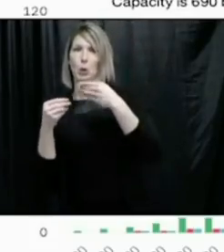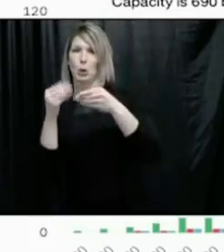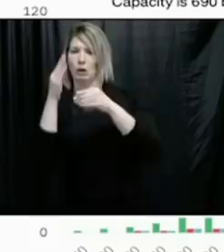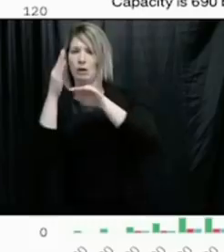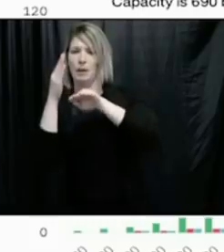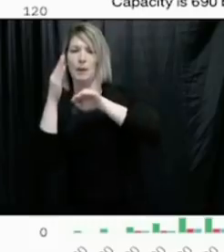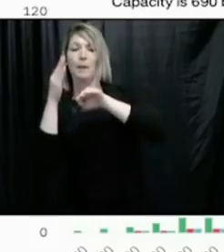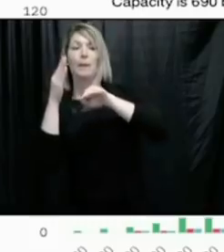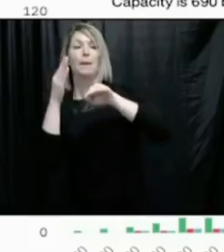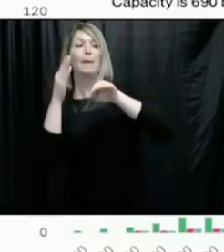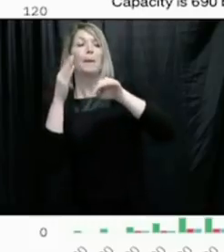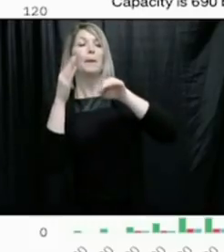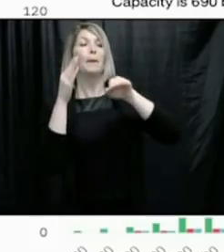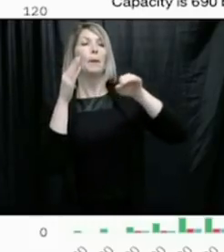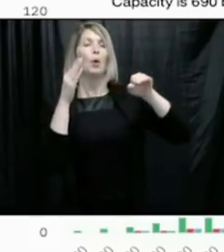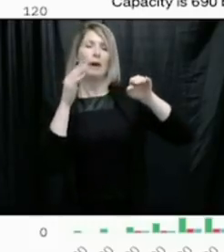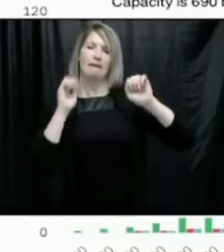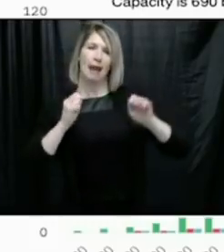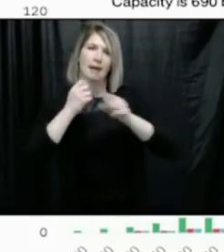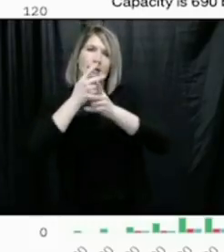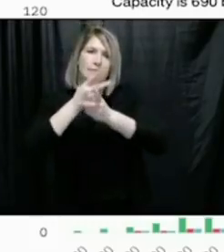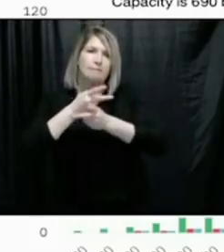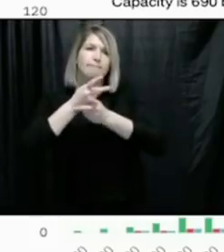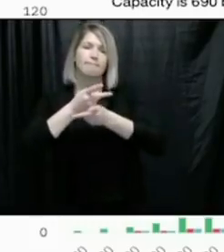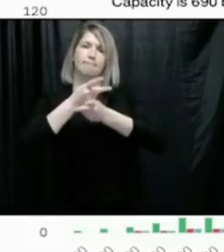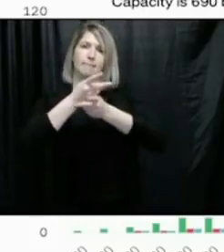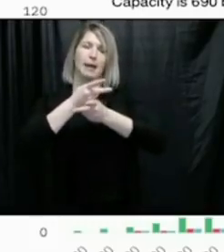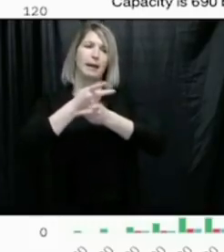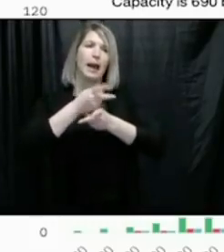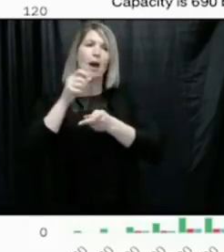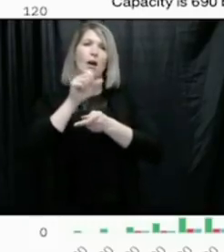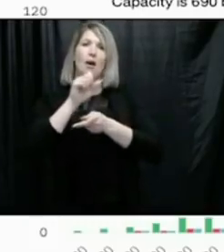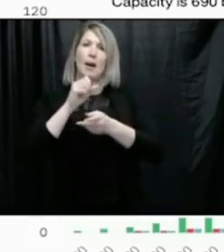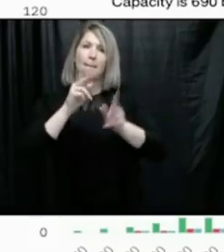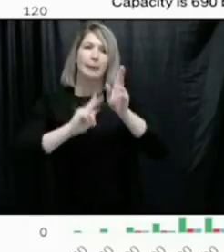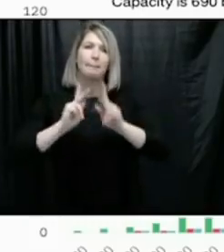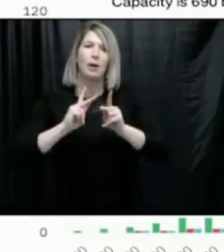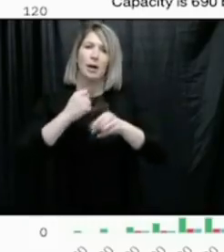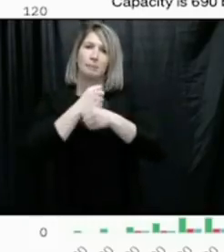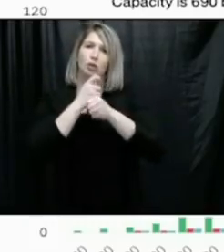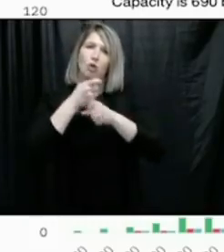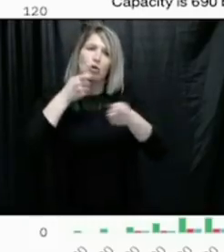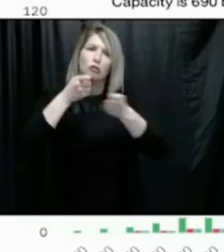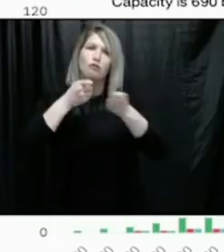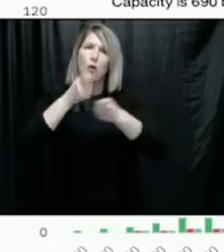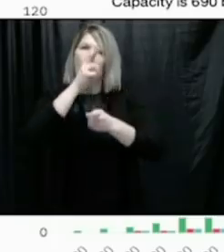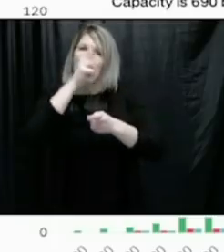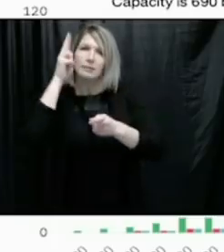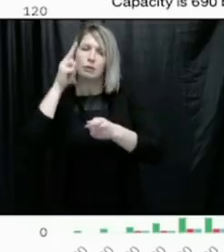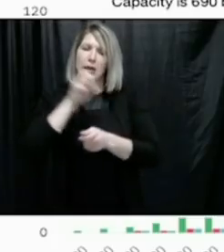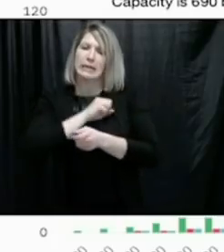ARE MUCH MORE MANAGEABLE IN TERMS OF HEALTH-CARE SYSTEM AND WE CAN TAKE CARE OF OTHER THINGS.